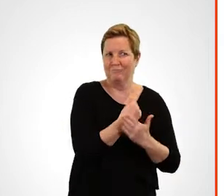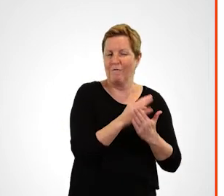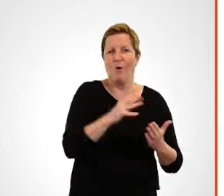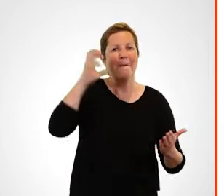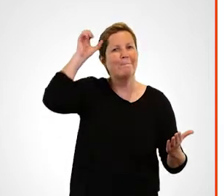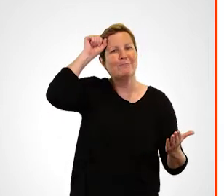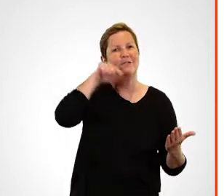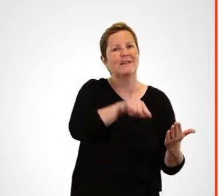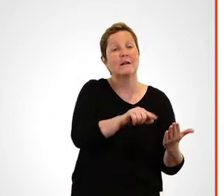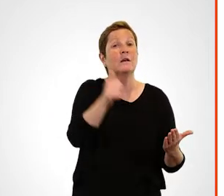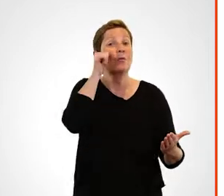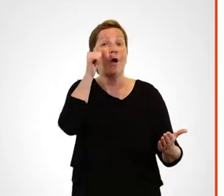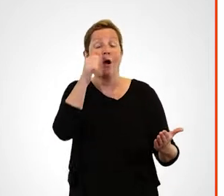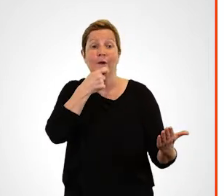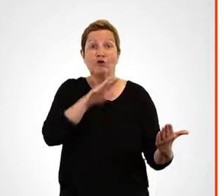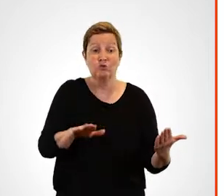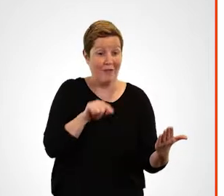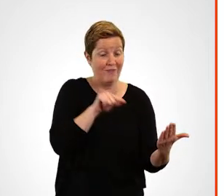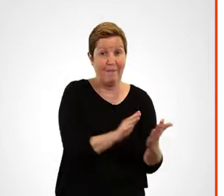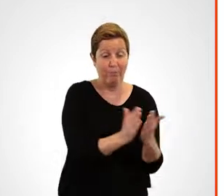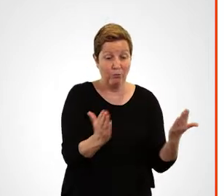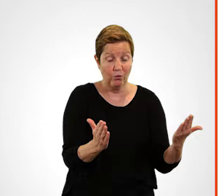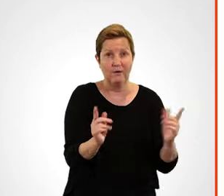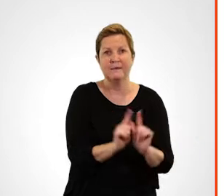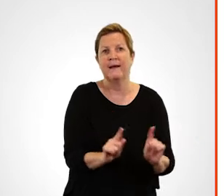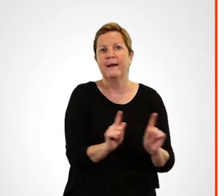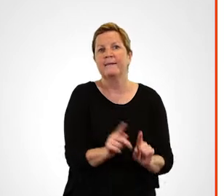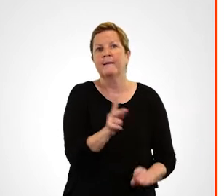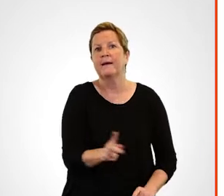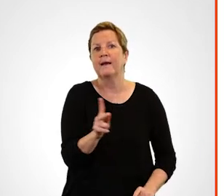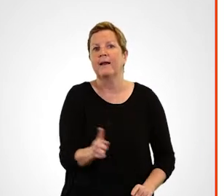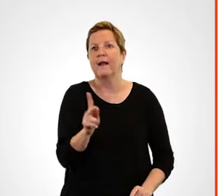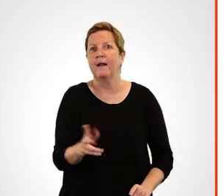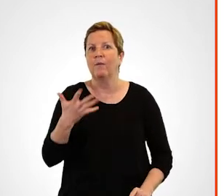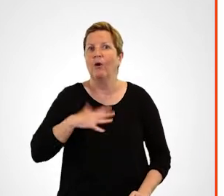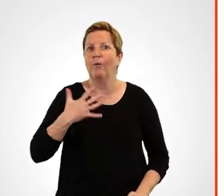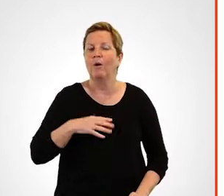We all know how children just love to have the same book read to them again